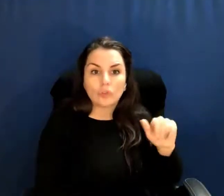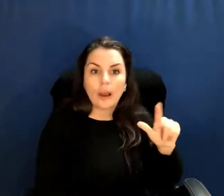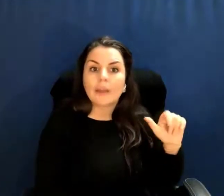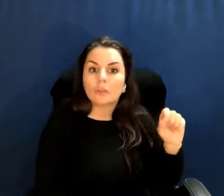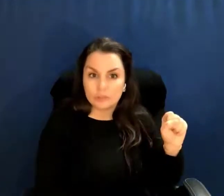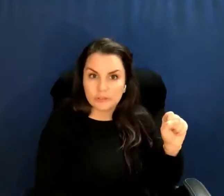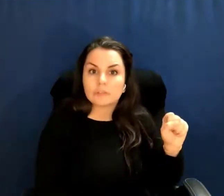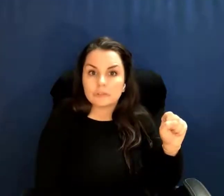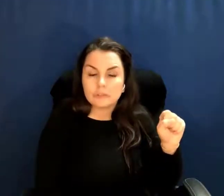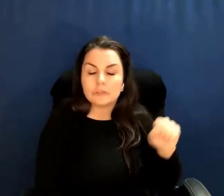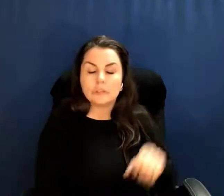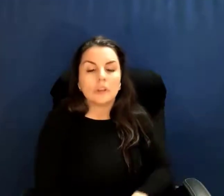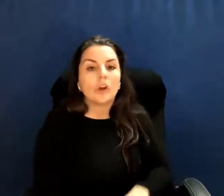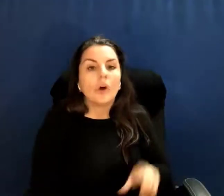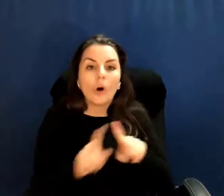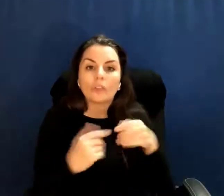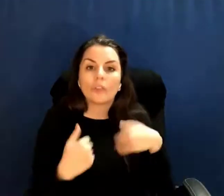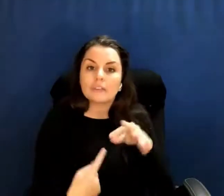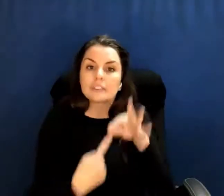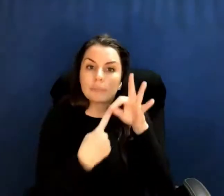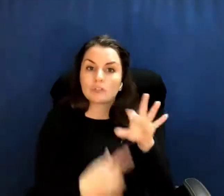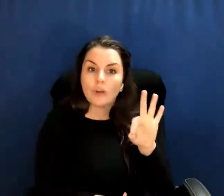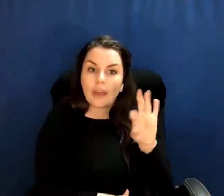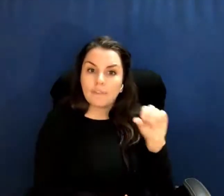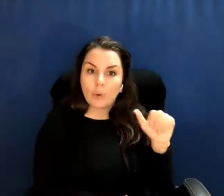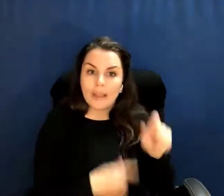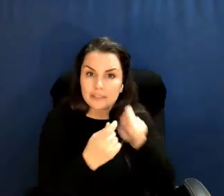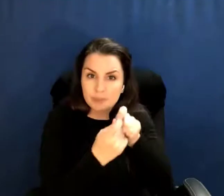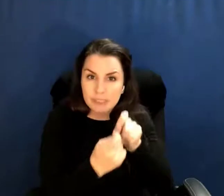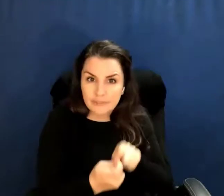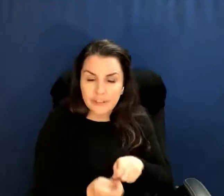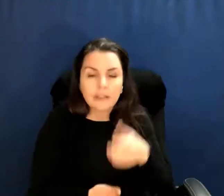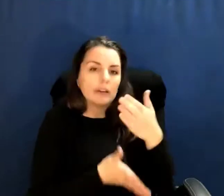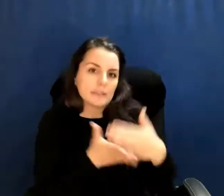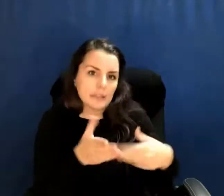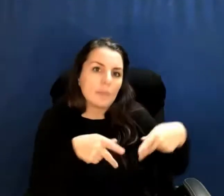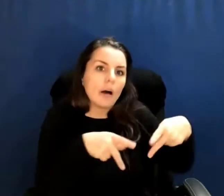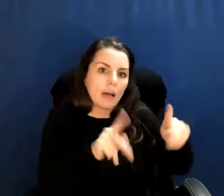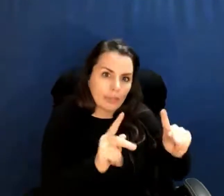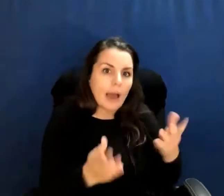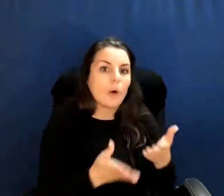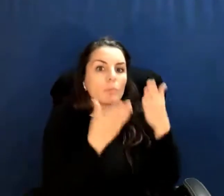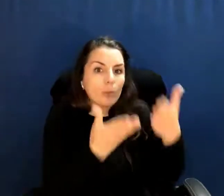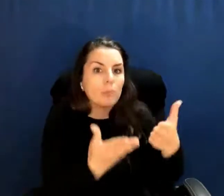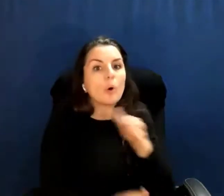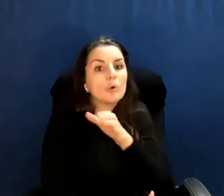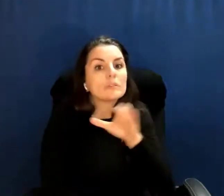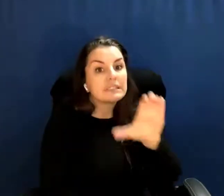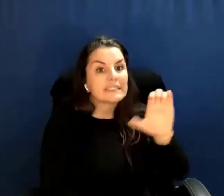We have specific FOAs, some that allow applications to propose clinical trials and some that don't.